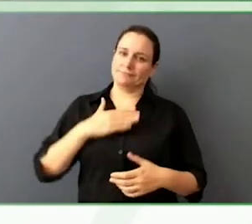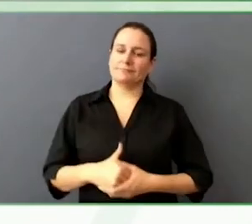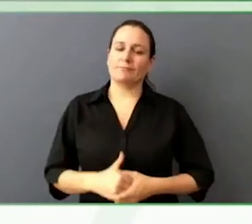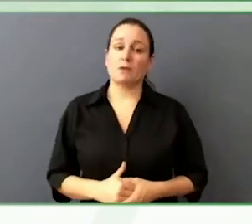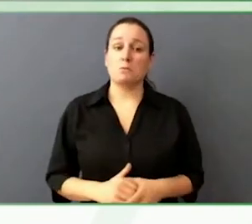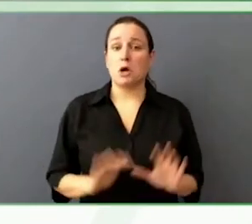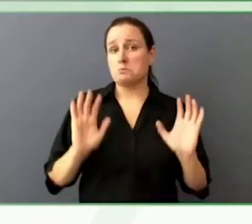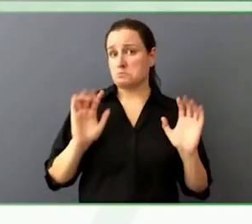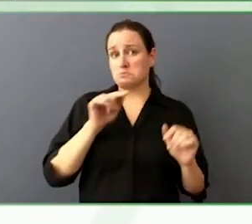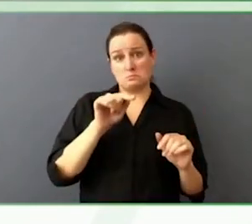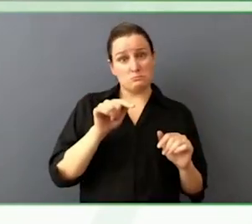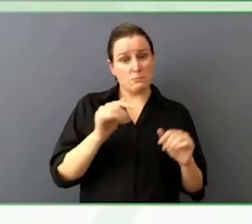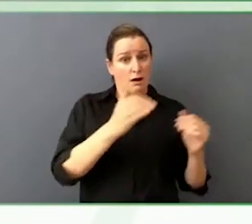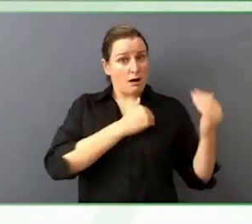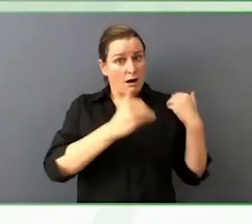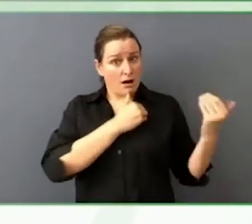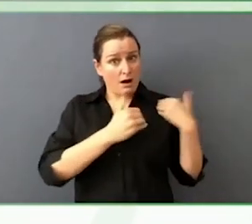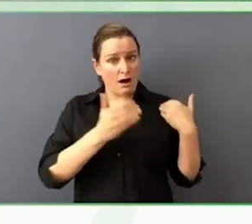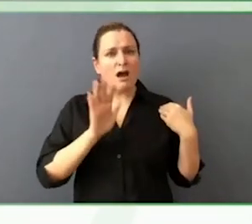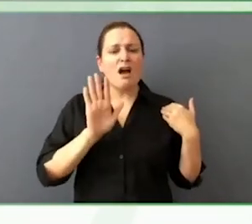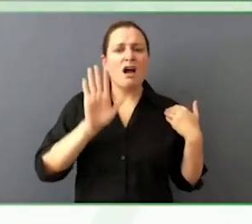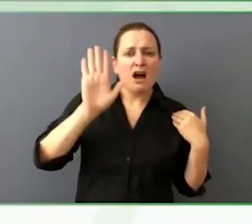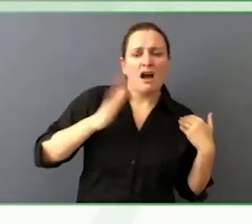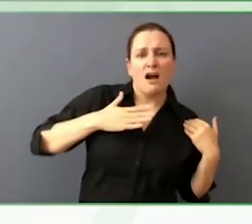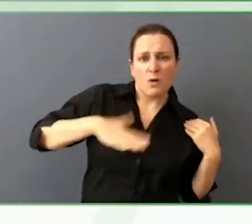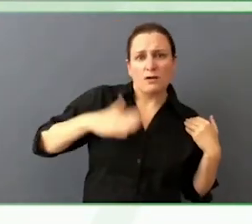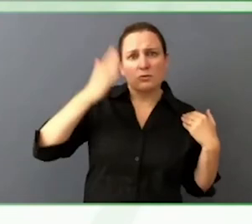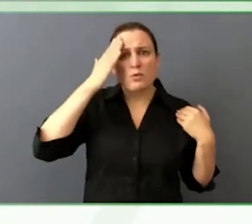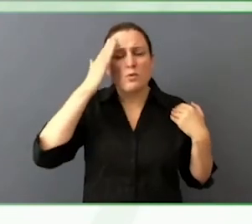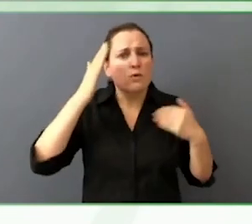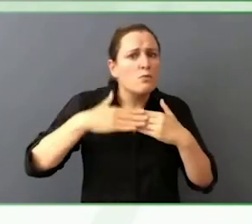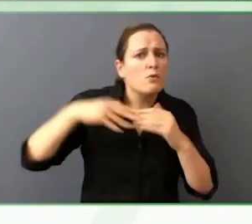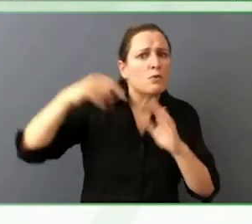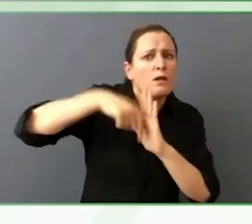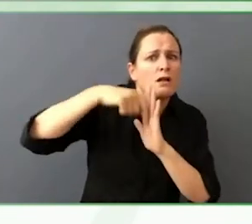If you can find on those counts, accessibility.com email.